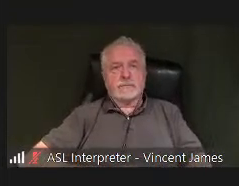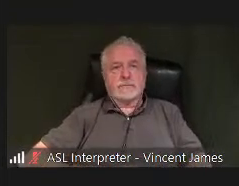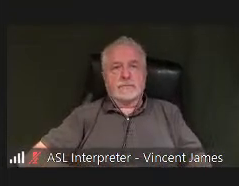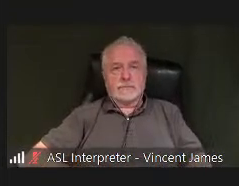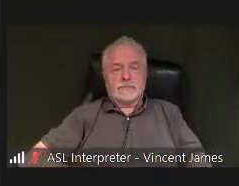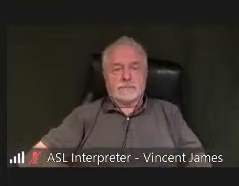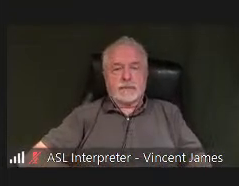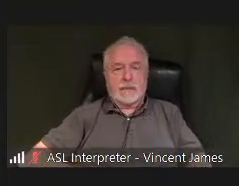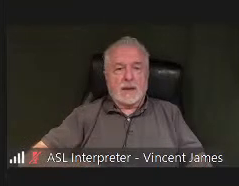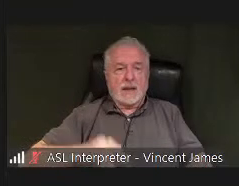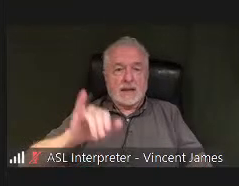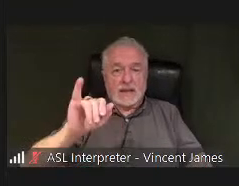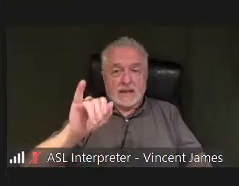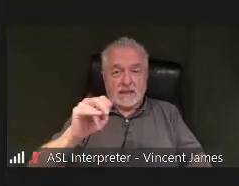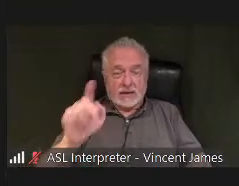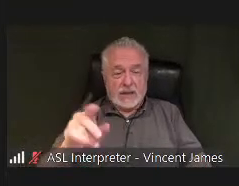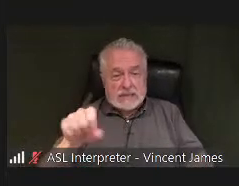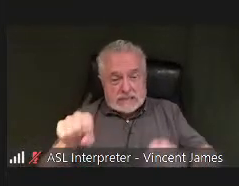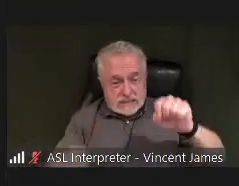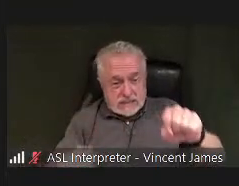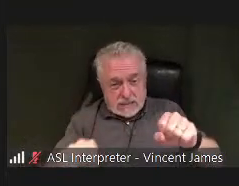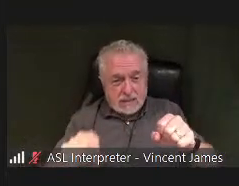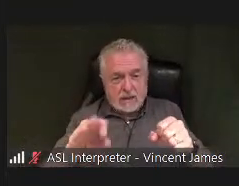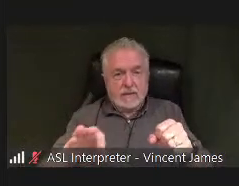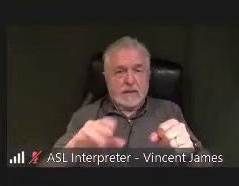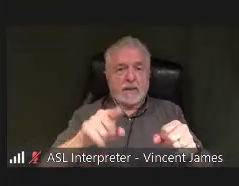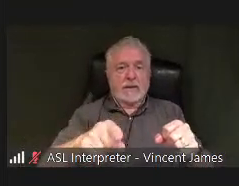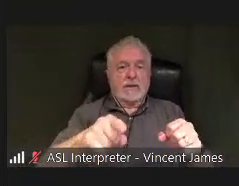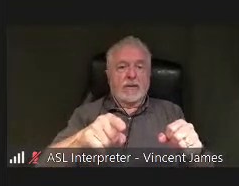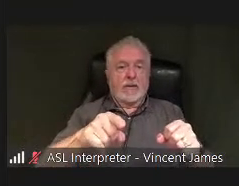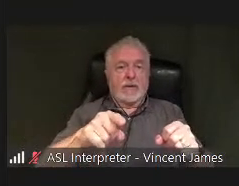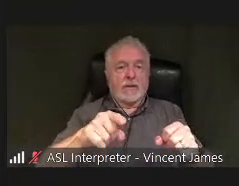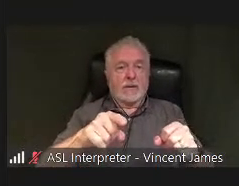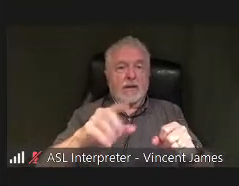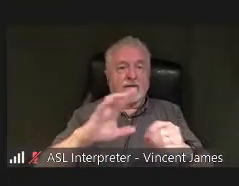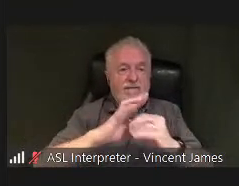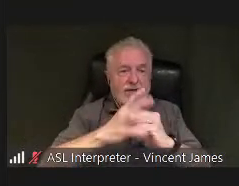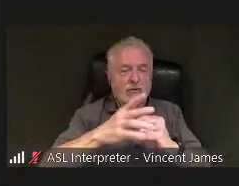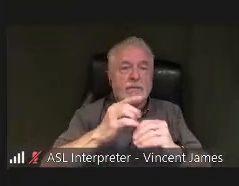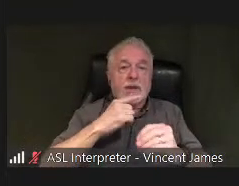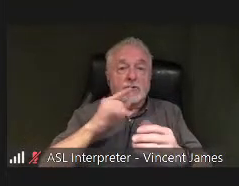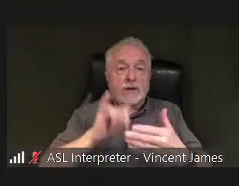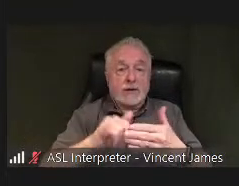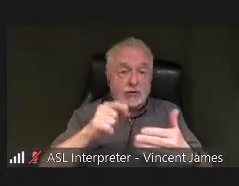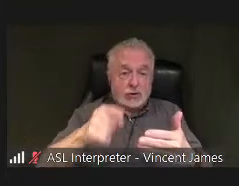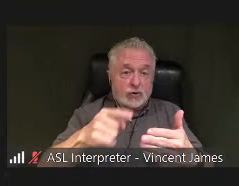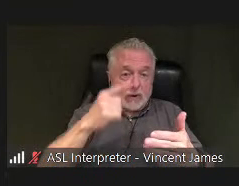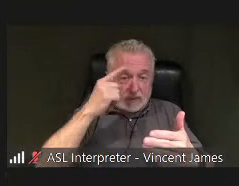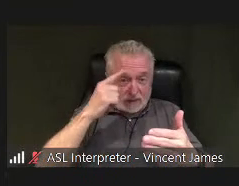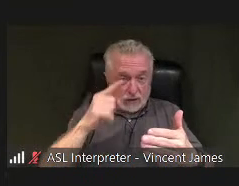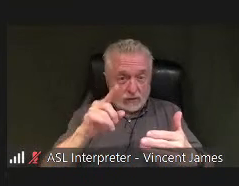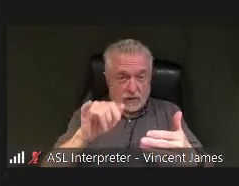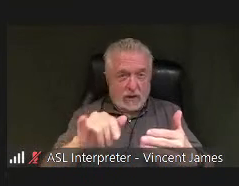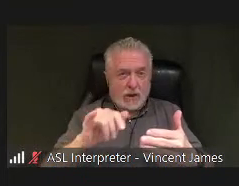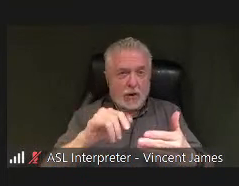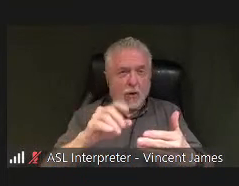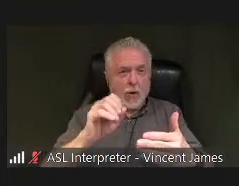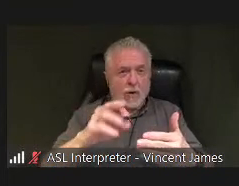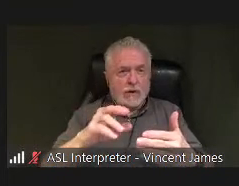In case you have doubts that if the FDA stopped the virus, then you make sure that you take the testing or keep them informed